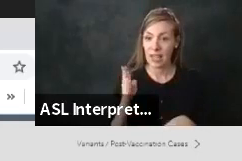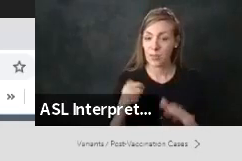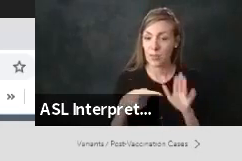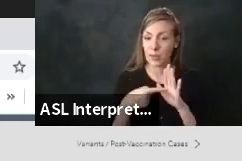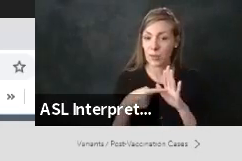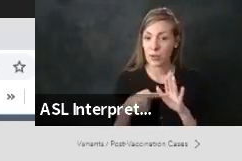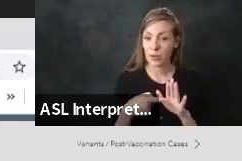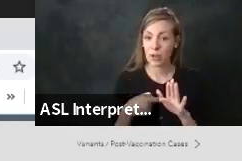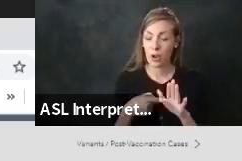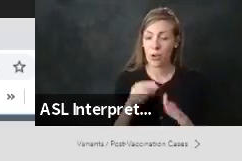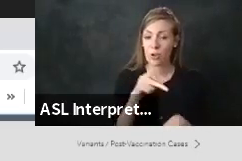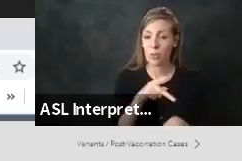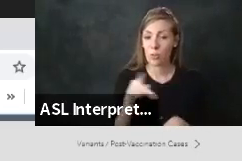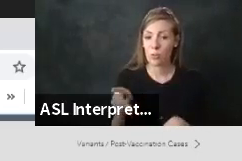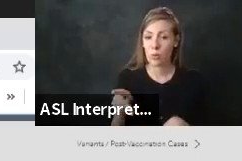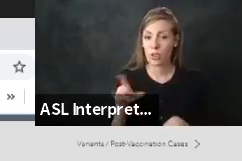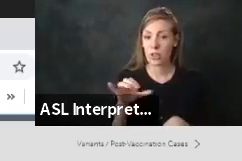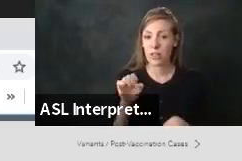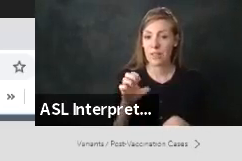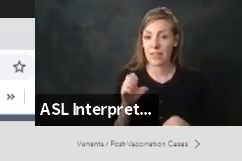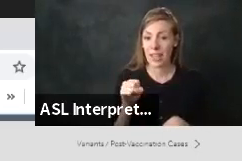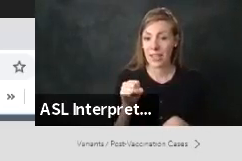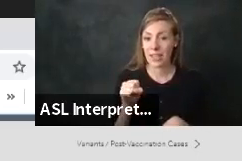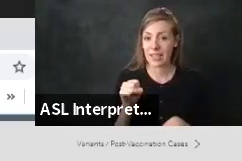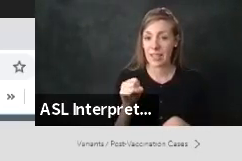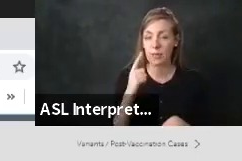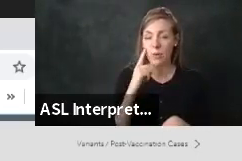the proportion of cases for which we didn't have enough information to make a